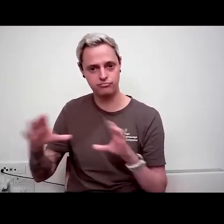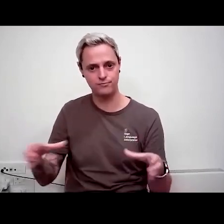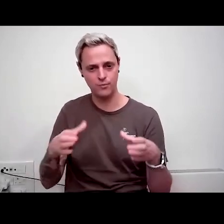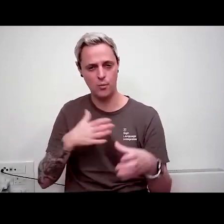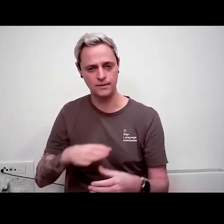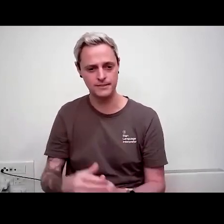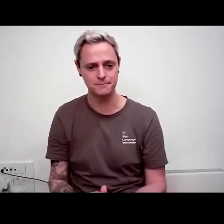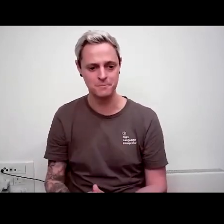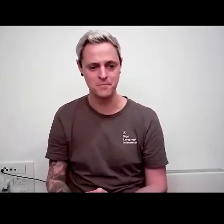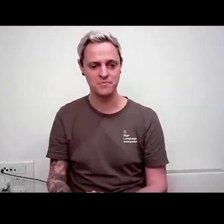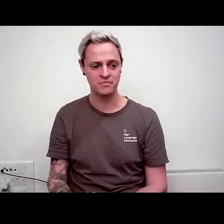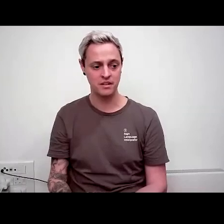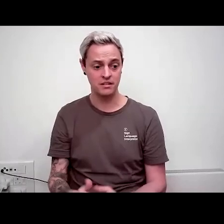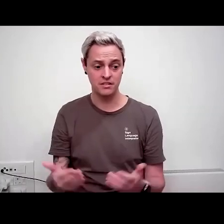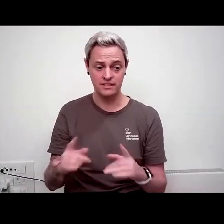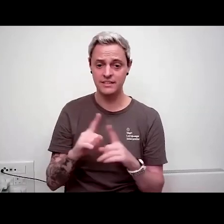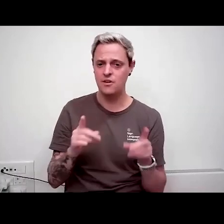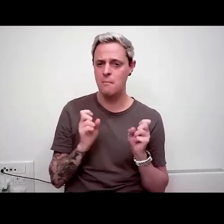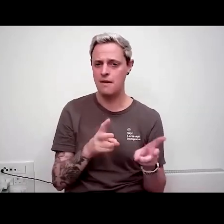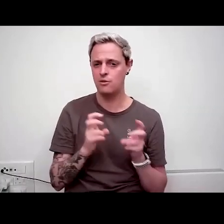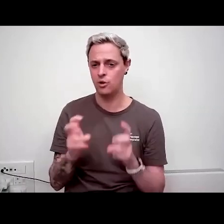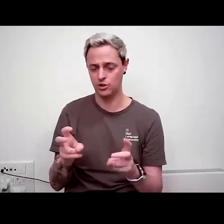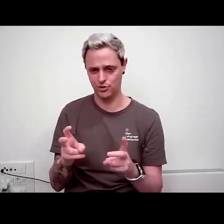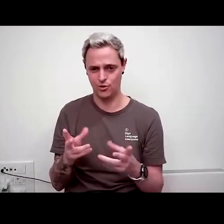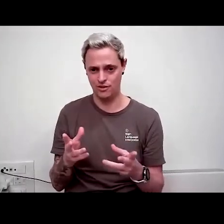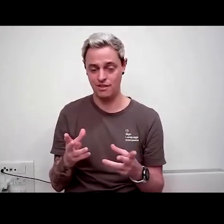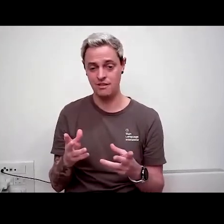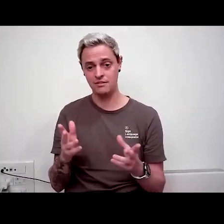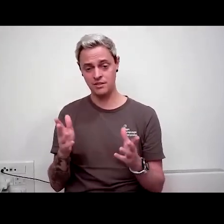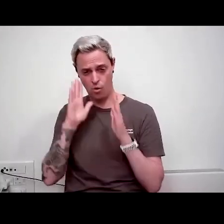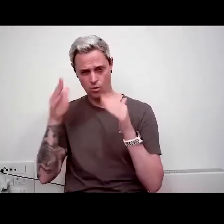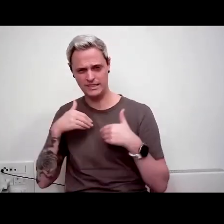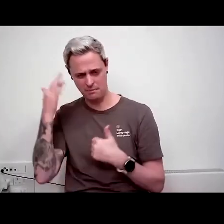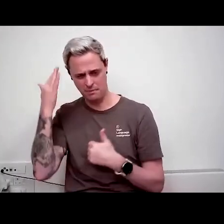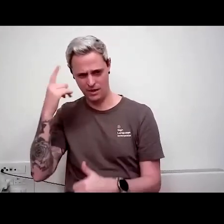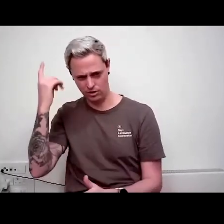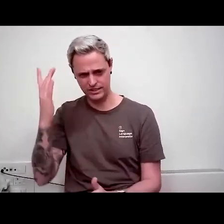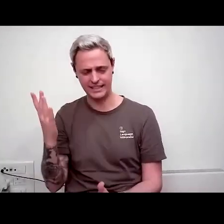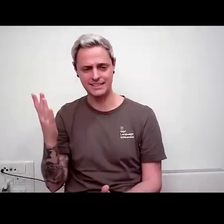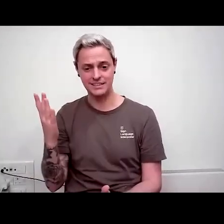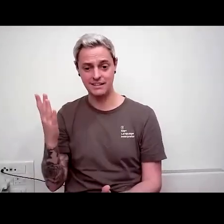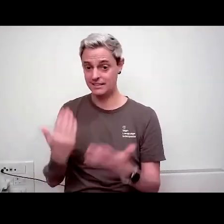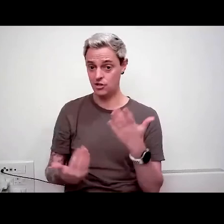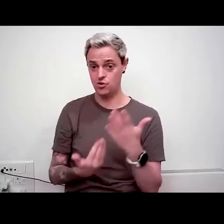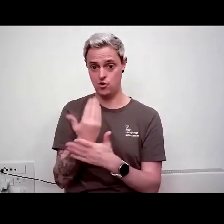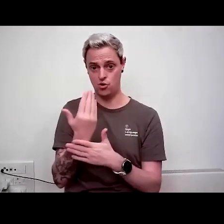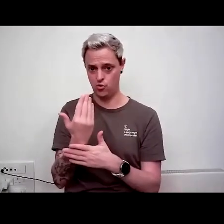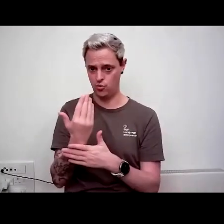And this is indeed not a methodological point. Autism theology as an emerging discipline cannot be an ivory tower discipline.